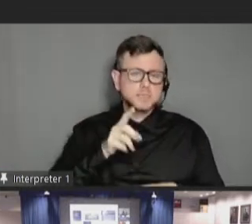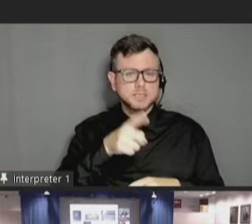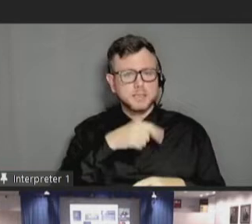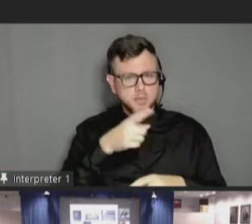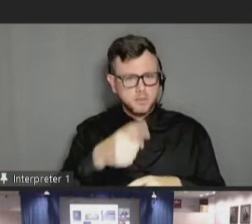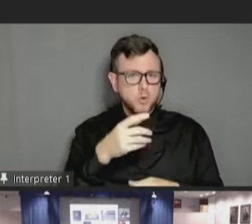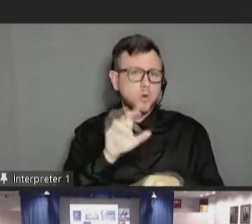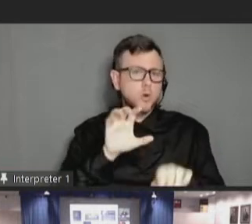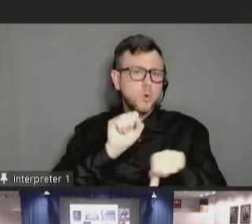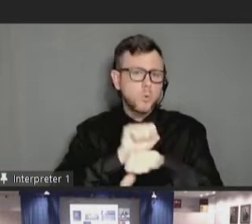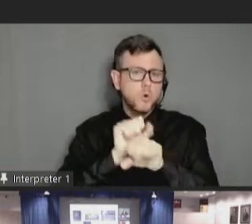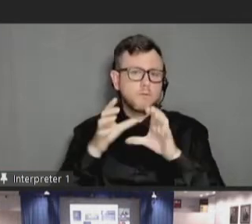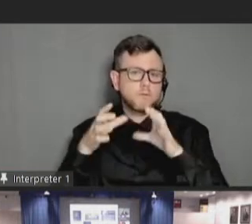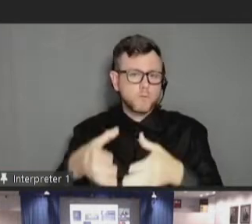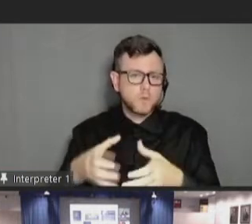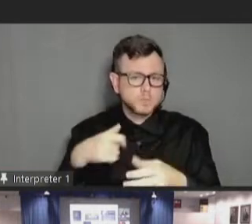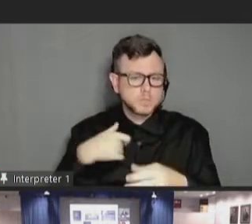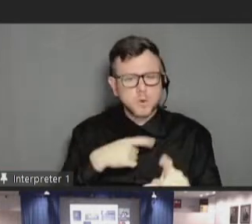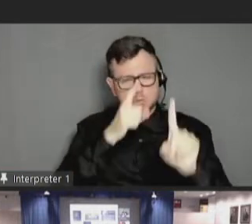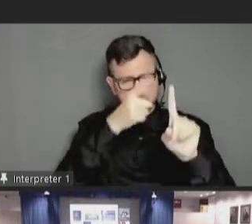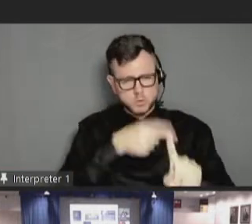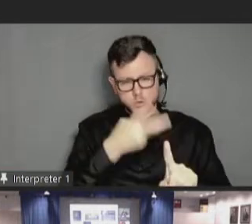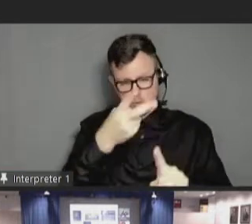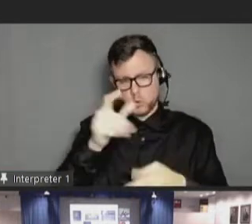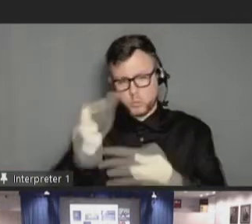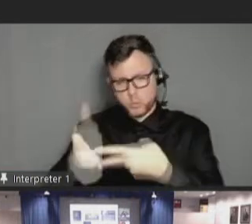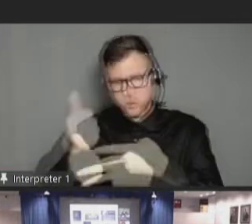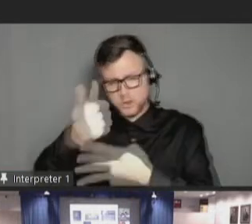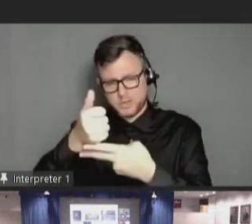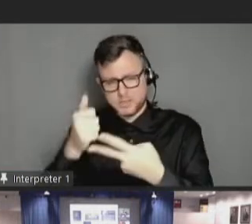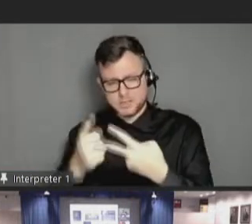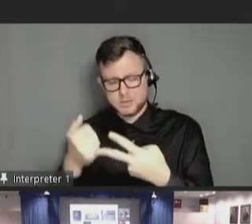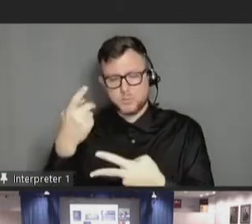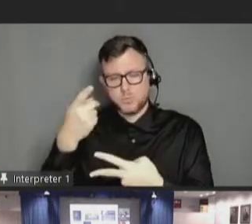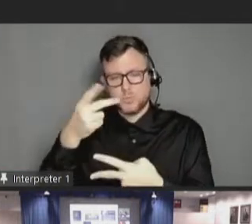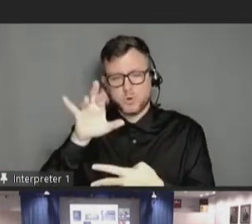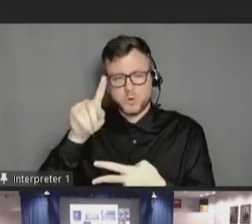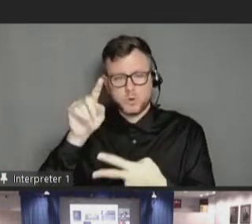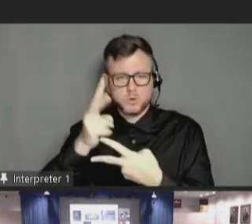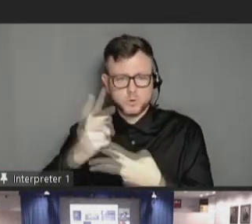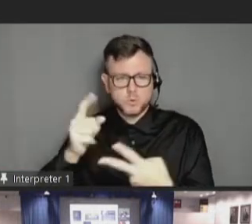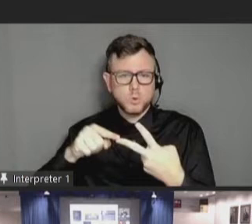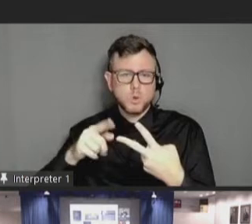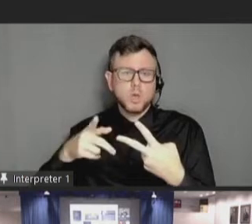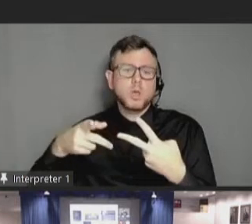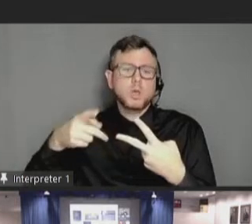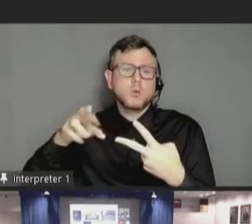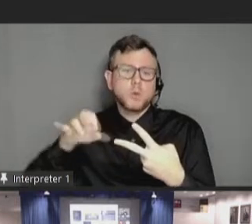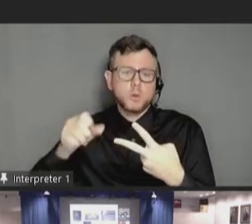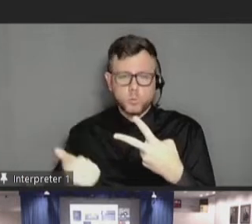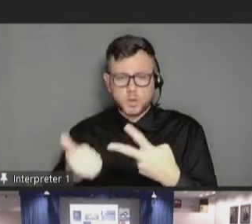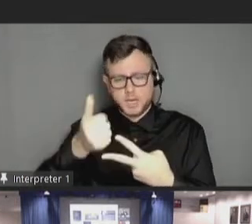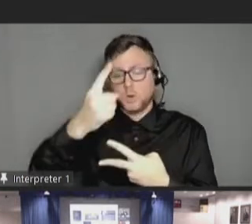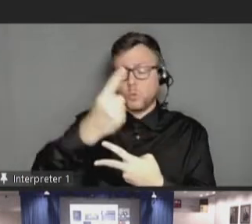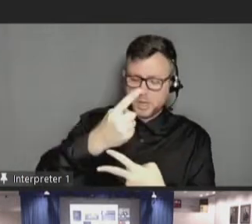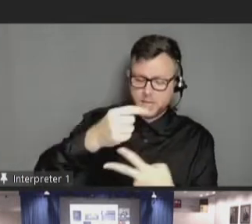highlight two priorities. Priority 2 and priority 4 -- excuse me, priority 1 and priority 4.